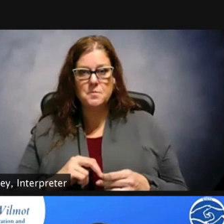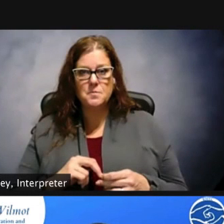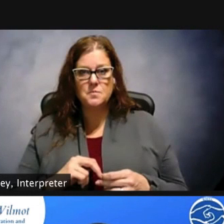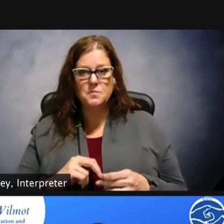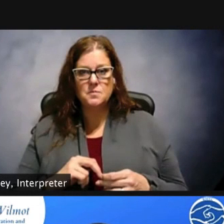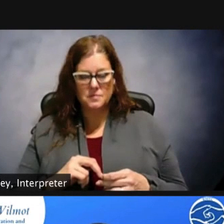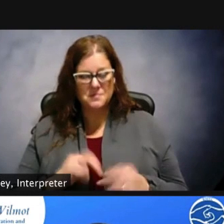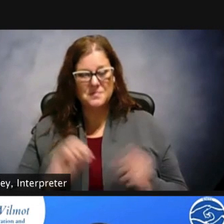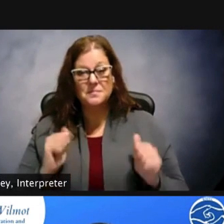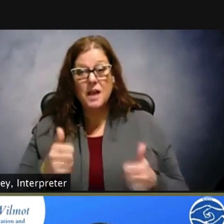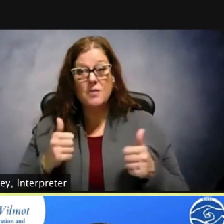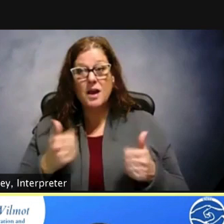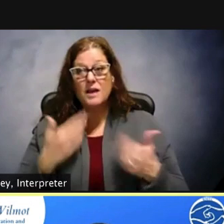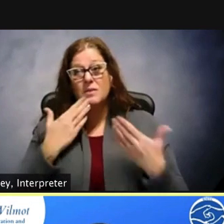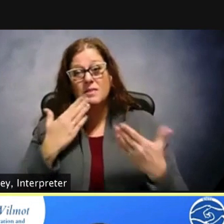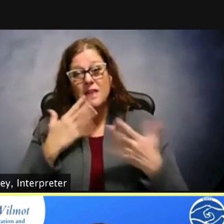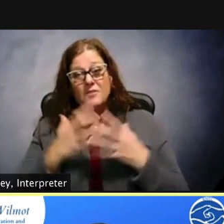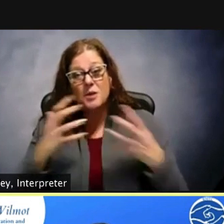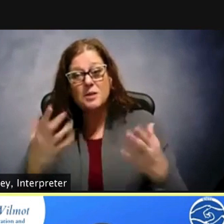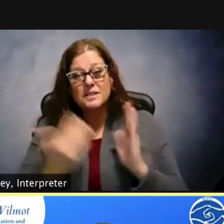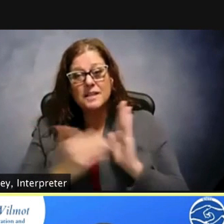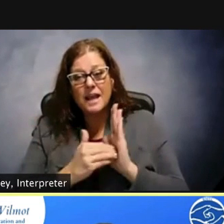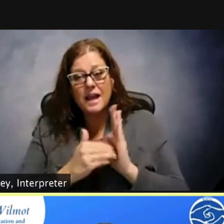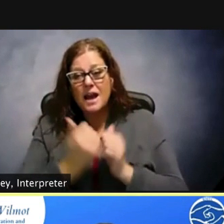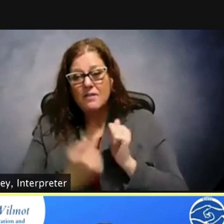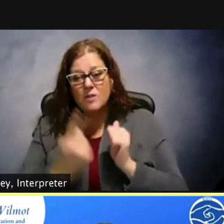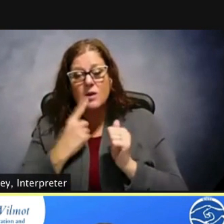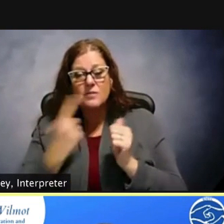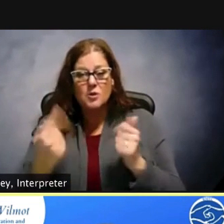All right.. Well thank you very much again everyone for being here! I don't think I